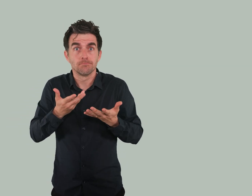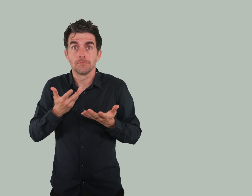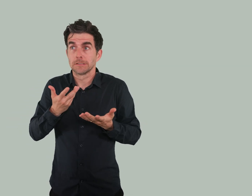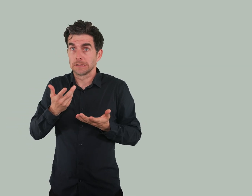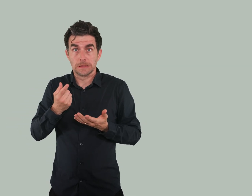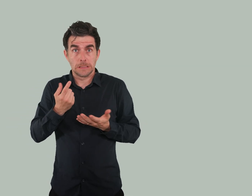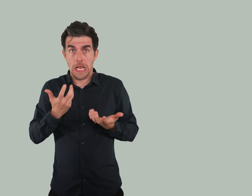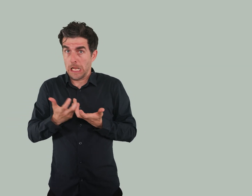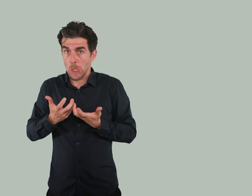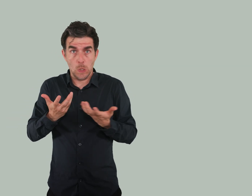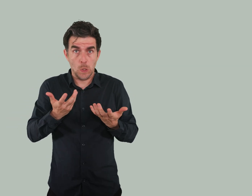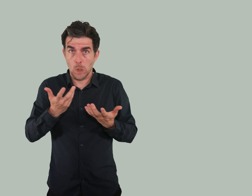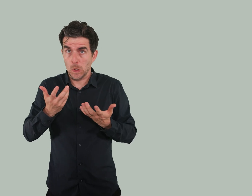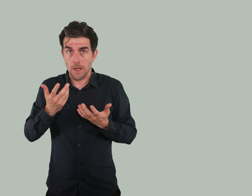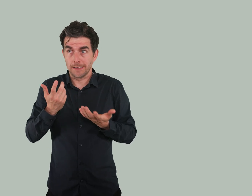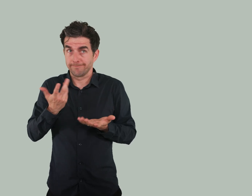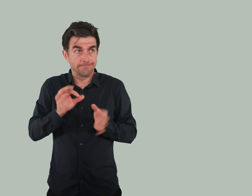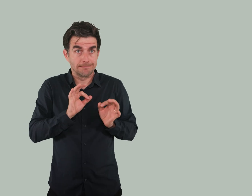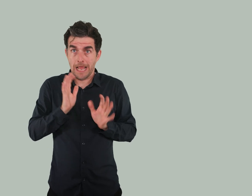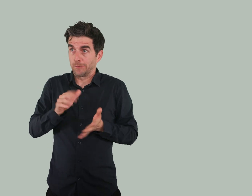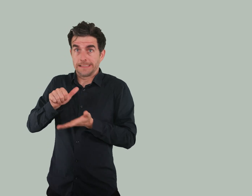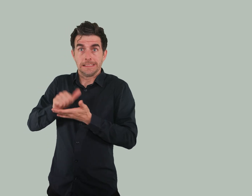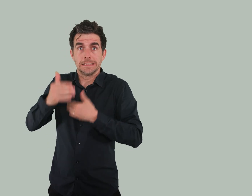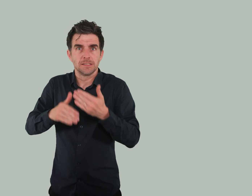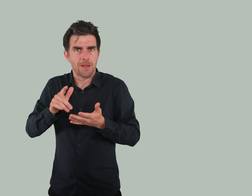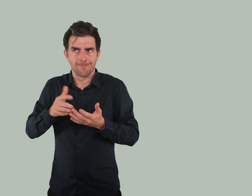When it becomes the only option,